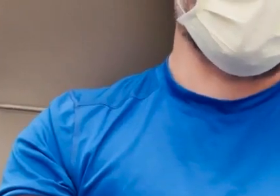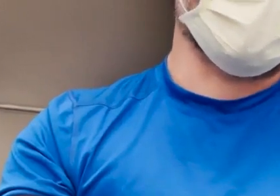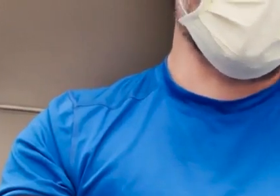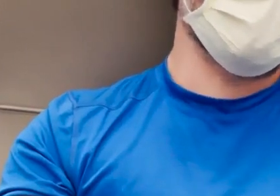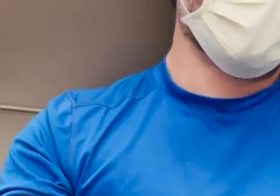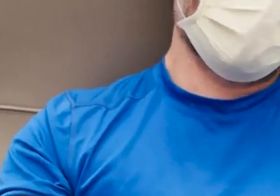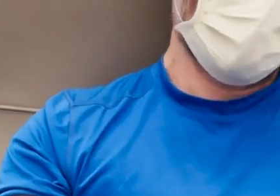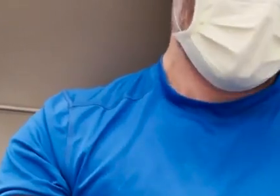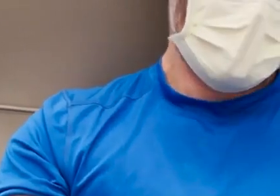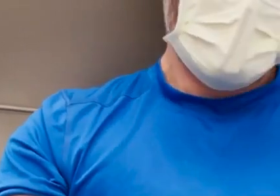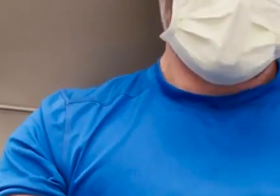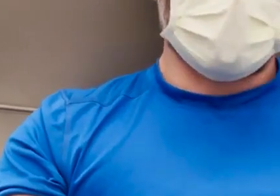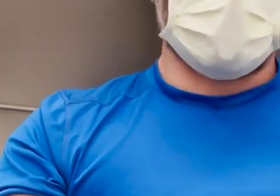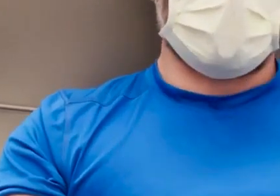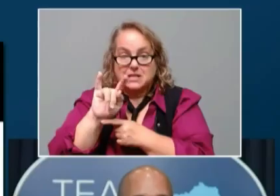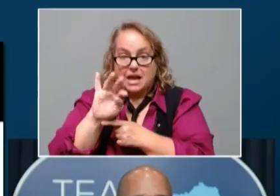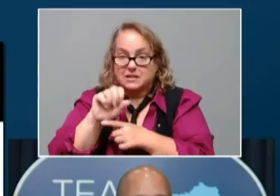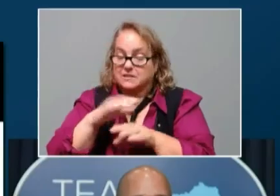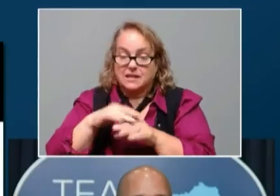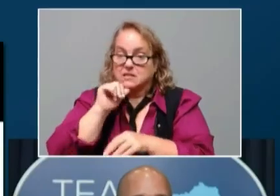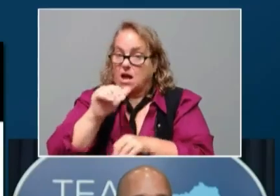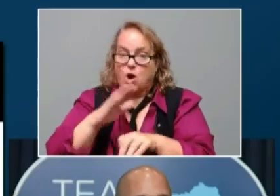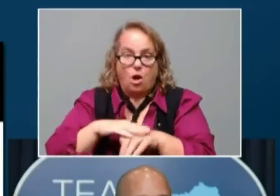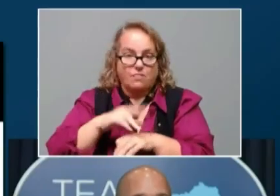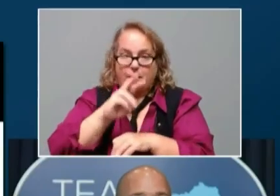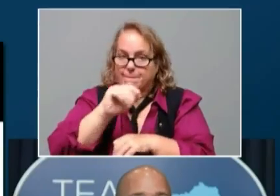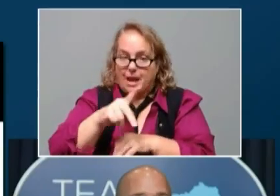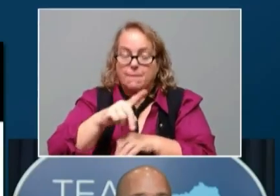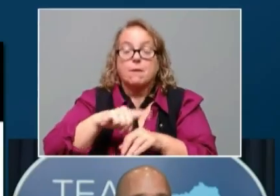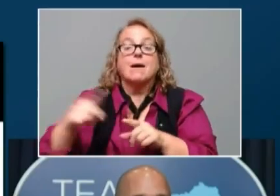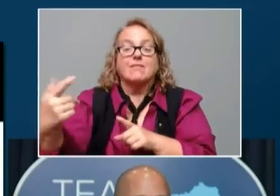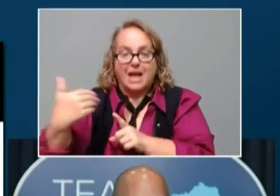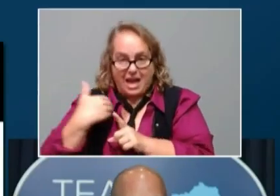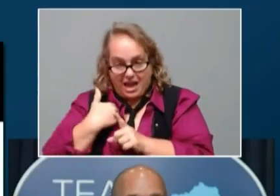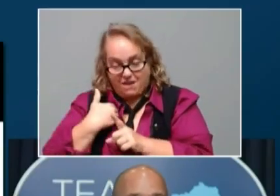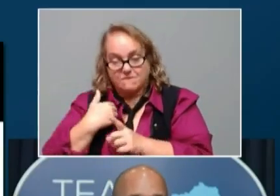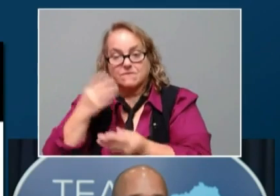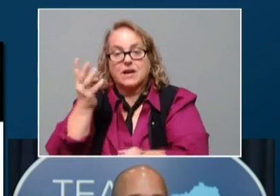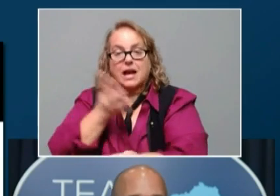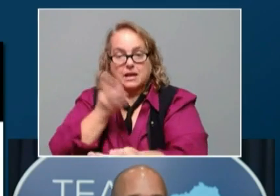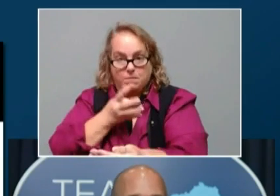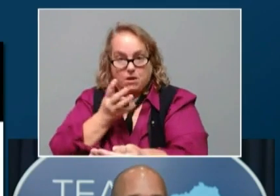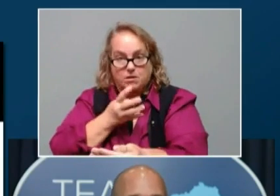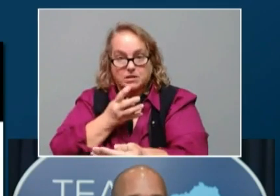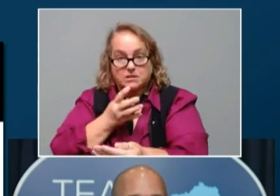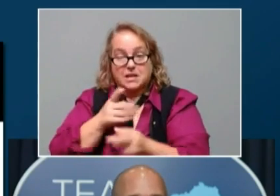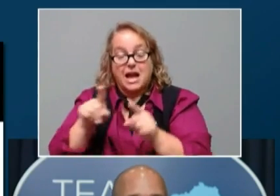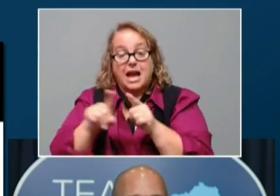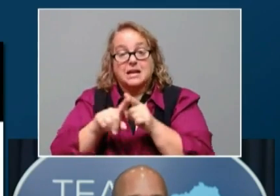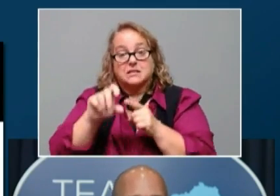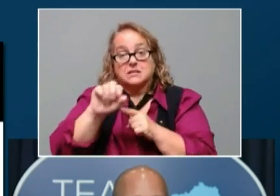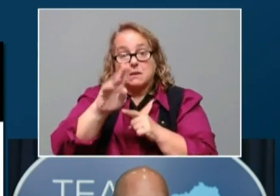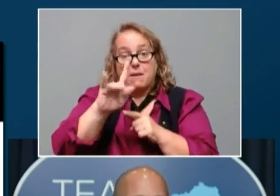THE US DEPARTMENT FOR HEALTH AND HUMAN SERVICES TO HPEL WITH MONOCLONAL ANTIBODY EATRTMENTS AND ONLINE ON THE STATE’S WEBSITE.